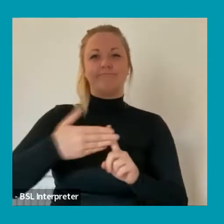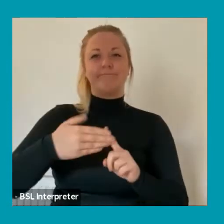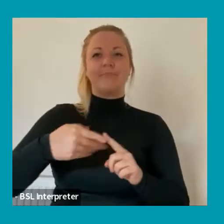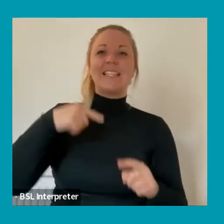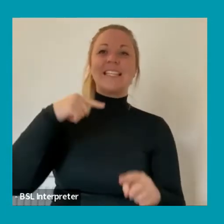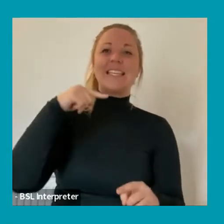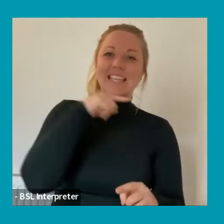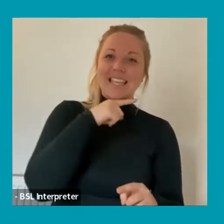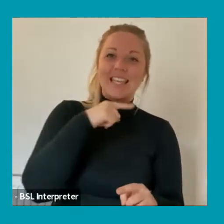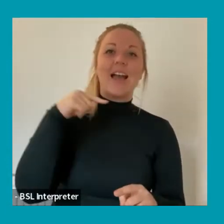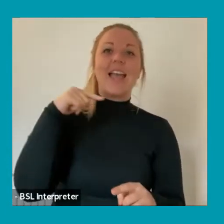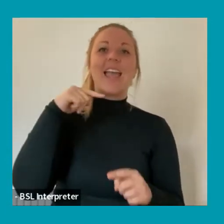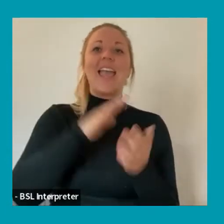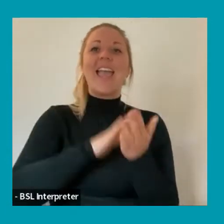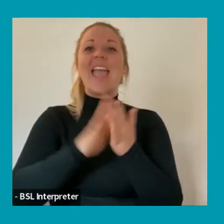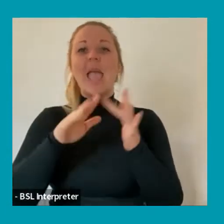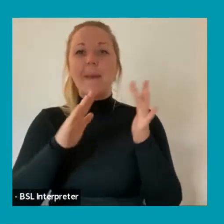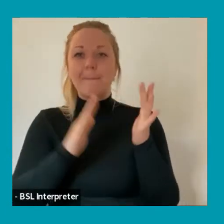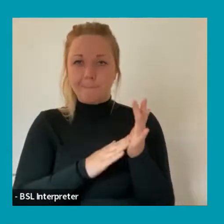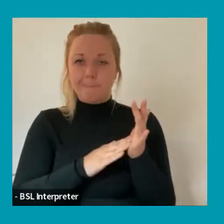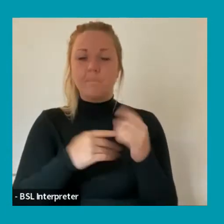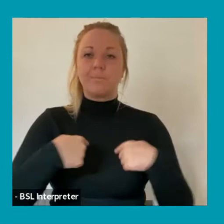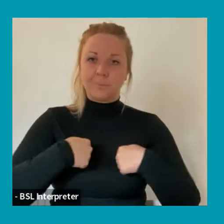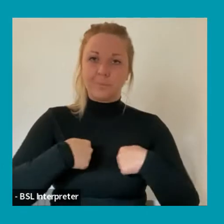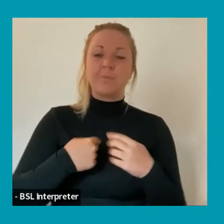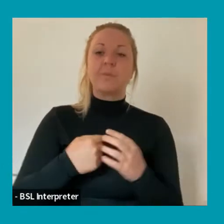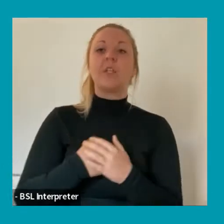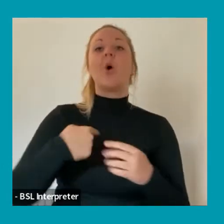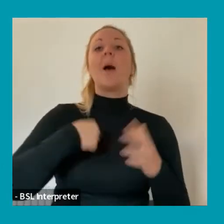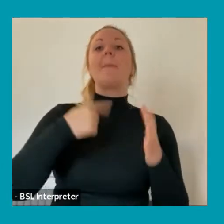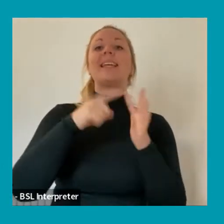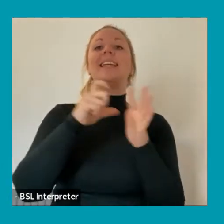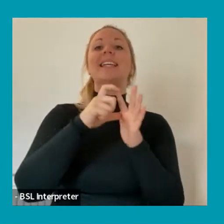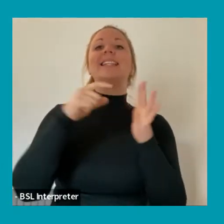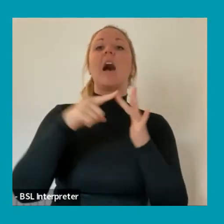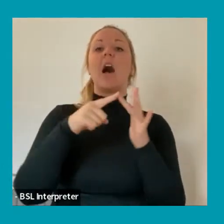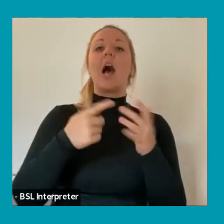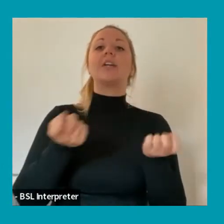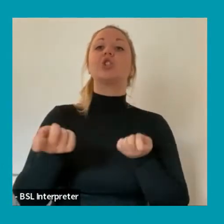So I'm EDI consultancy lead at NHS England London region